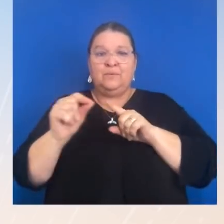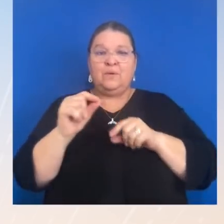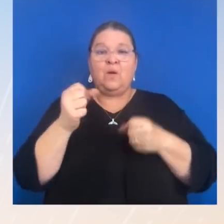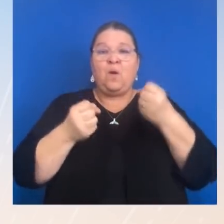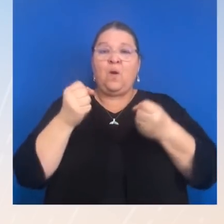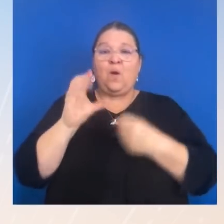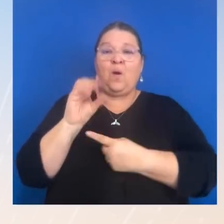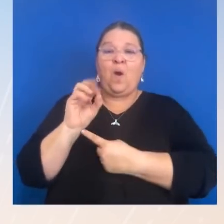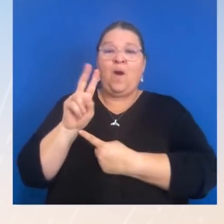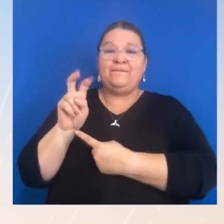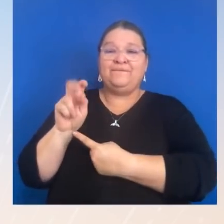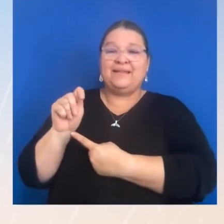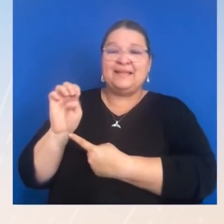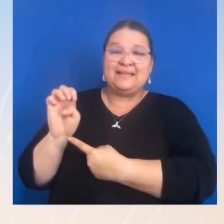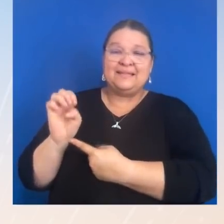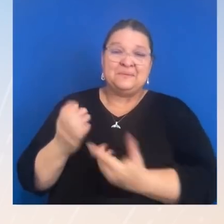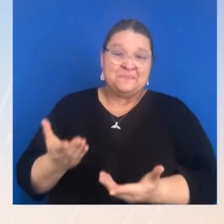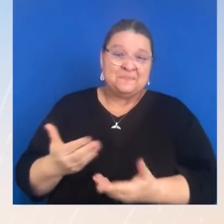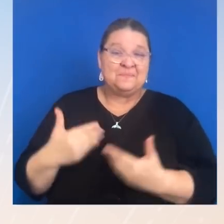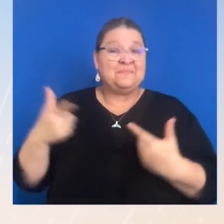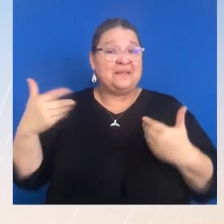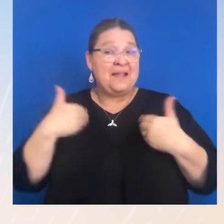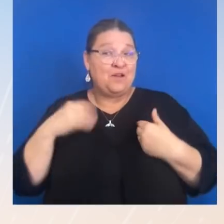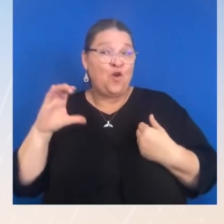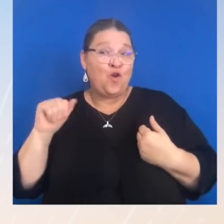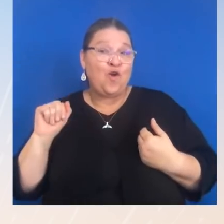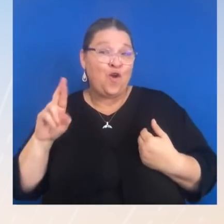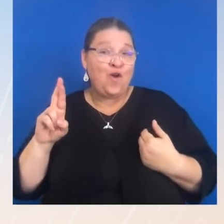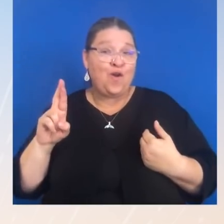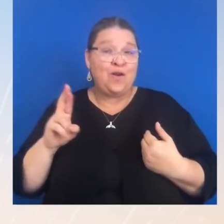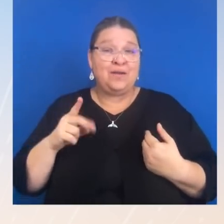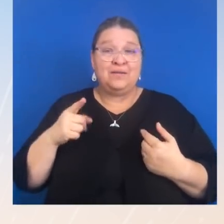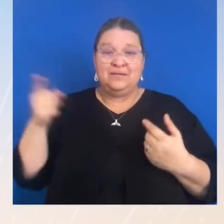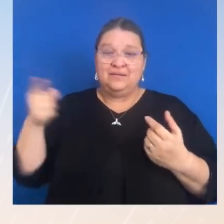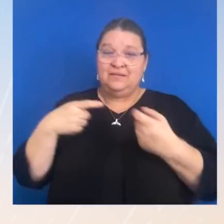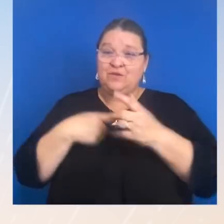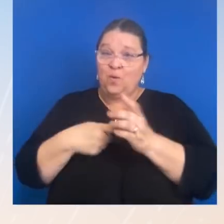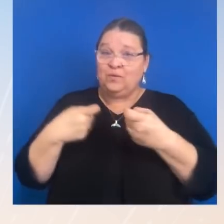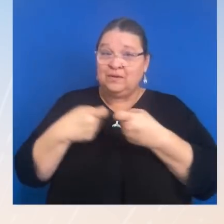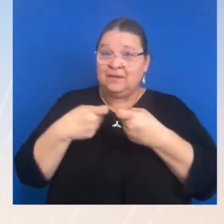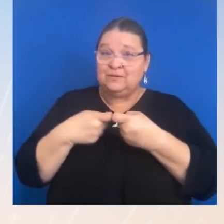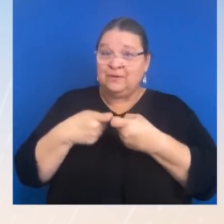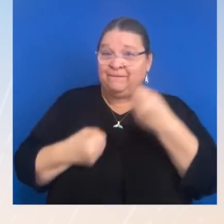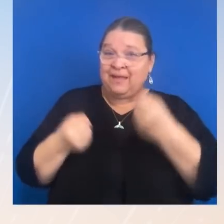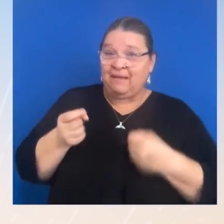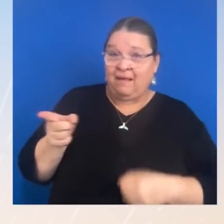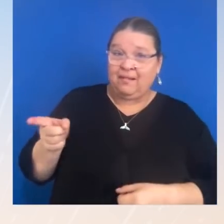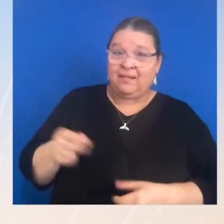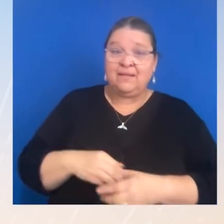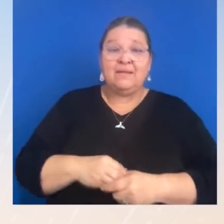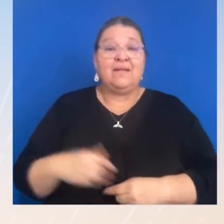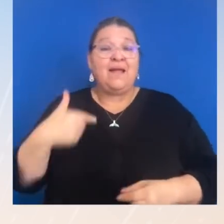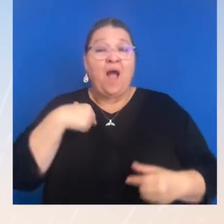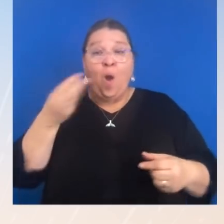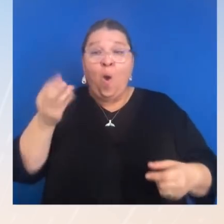to give a model to the rest of the country. The Press: Does he own one? Ms. Psaki: I think the President's record on this is clear, Peter. Presidents of the United States -- current